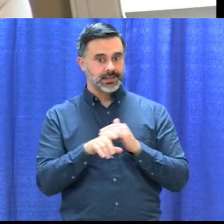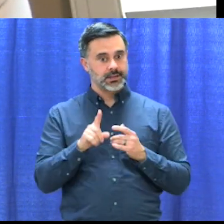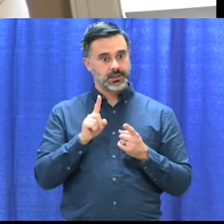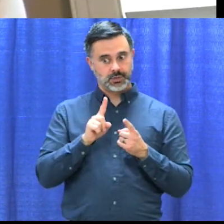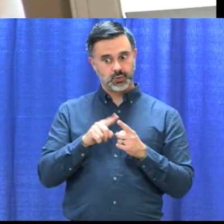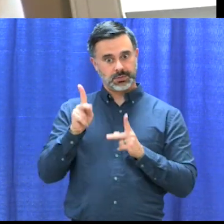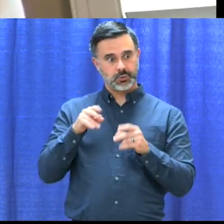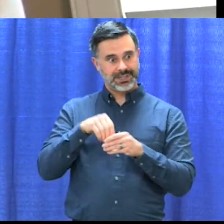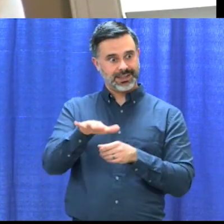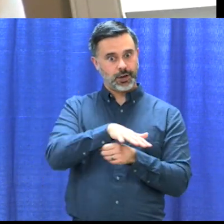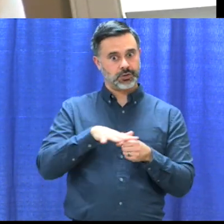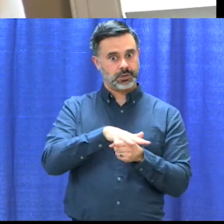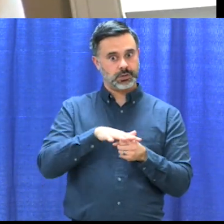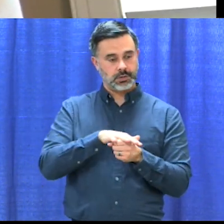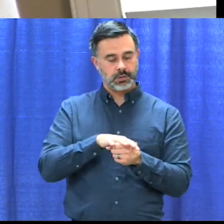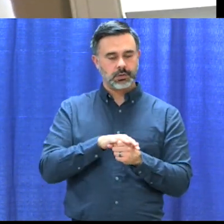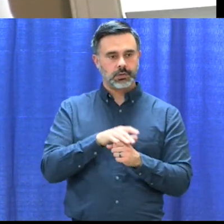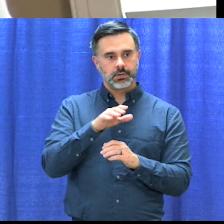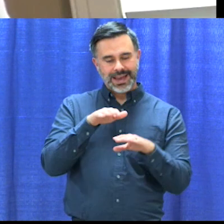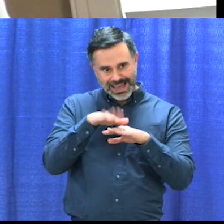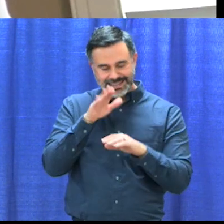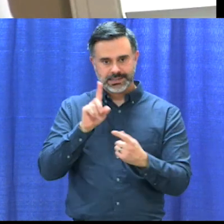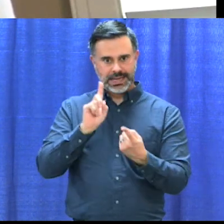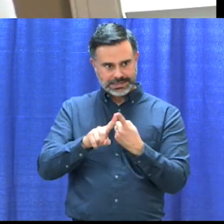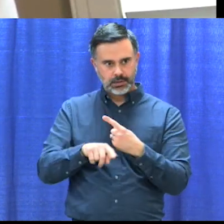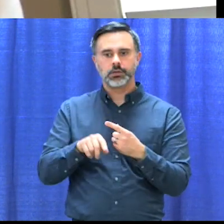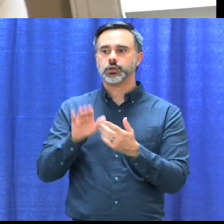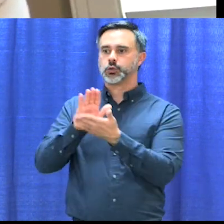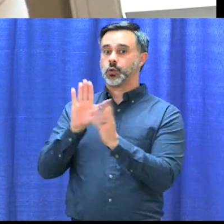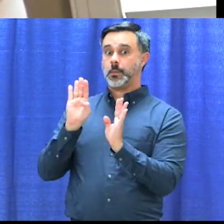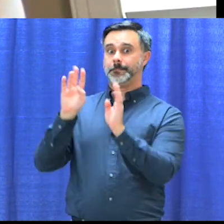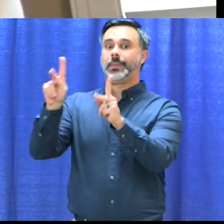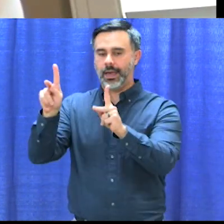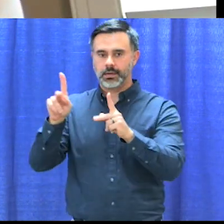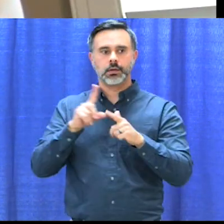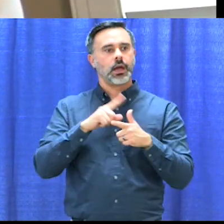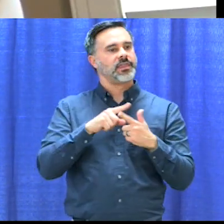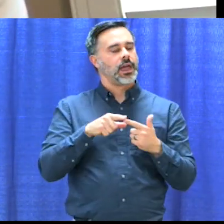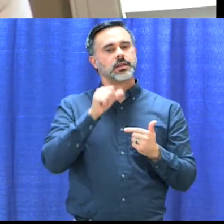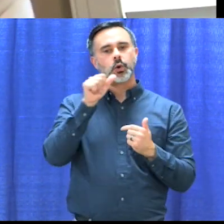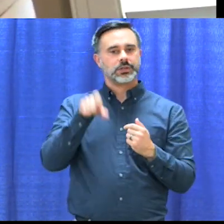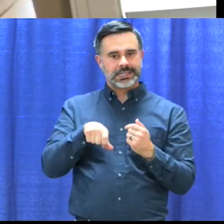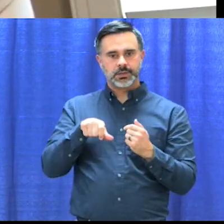At least until students are safely able to return to school and no longer must rely solely on distance learning.